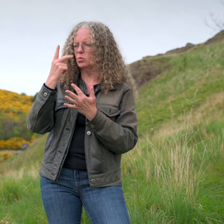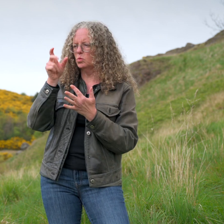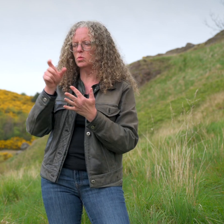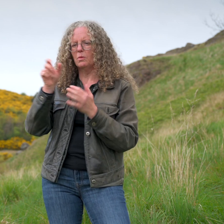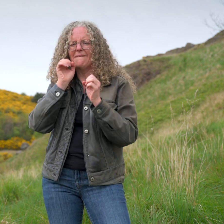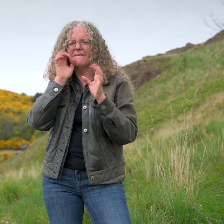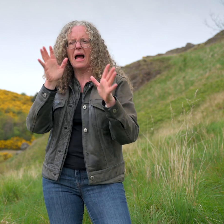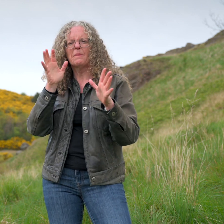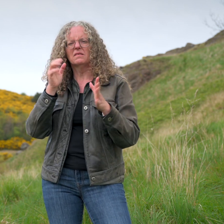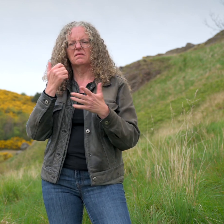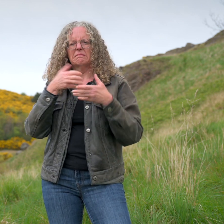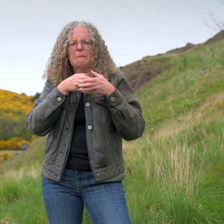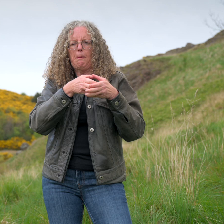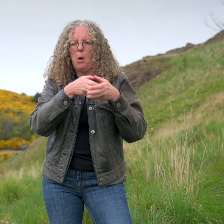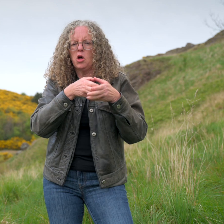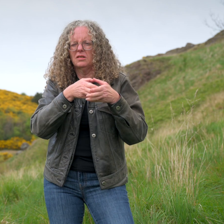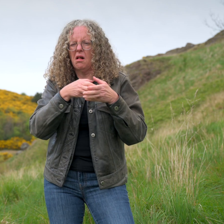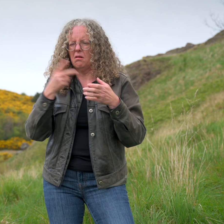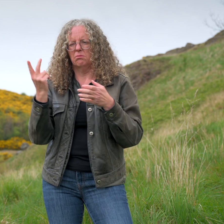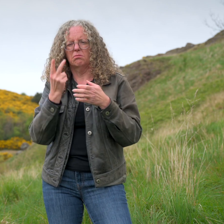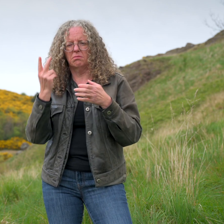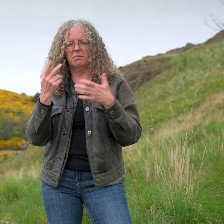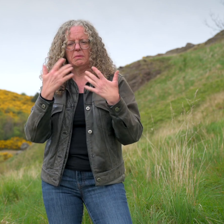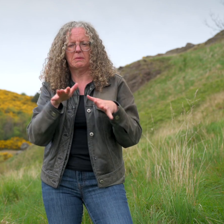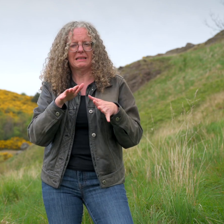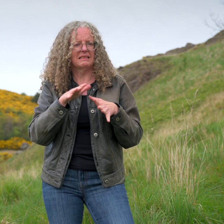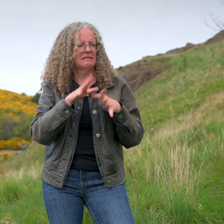the infamous murderers who killed numerous victims